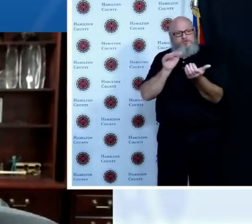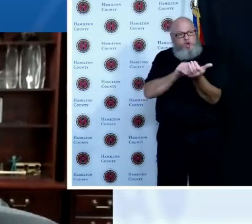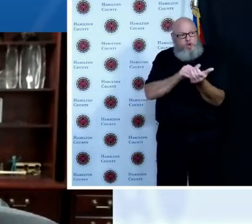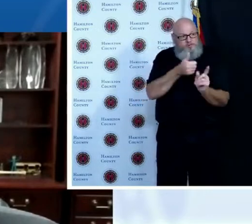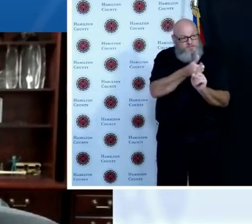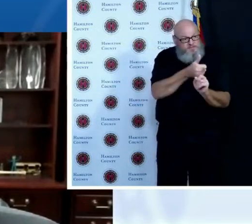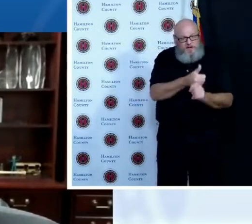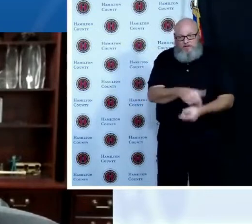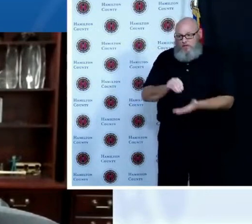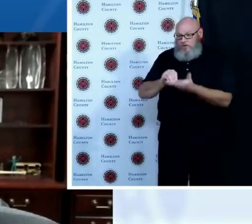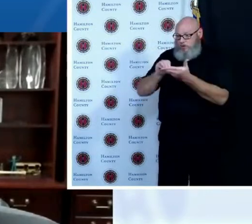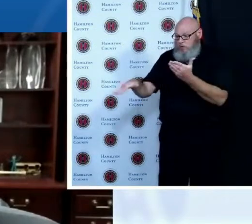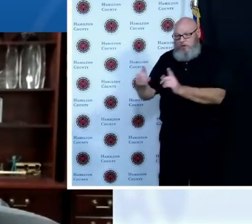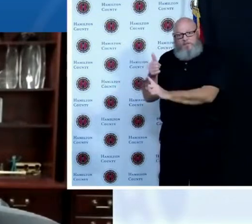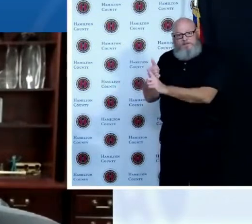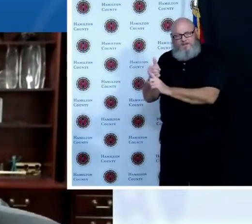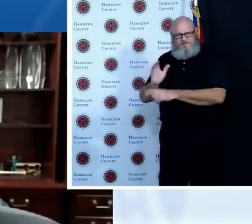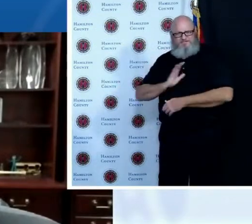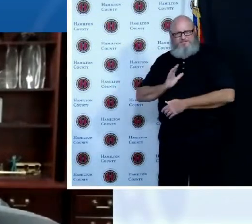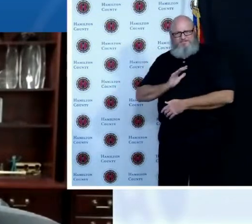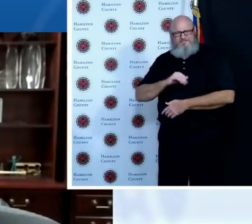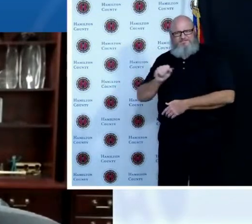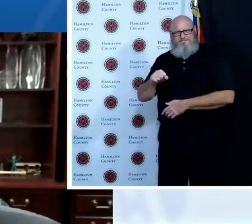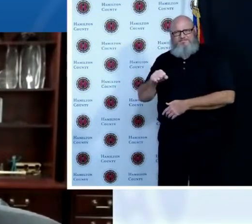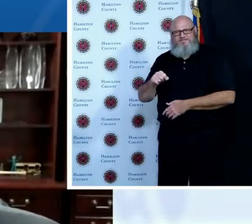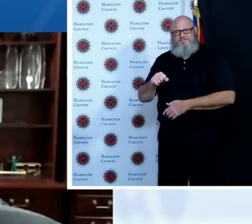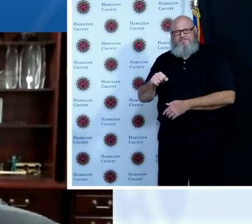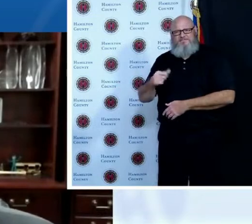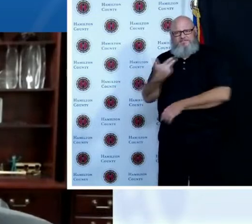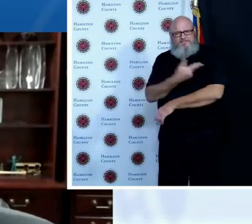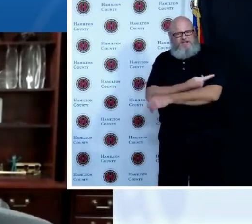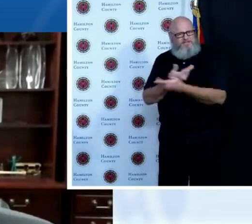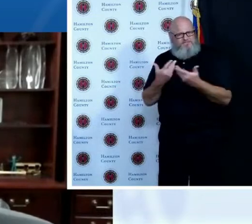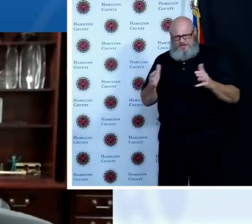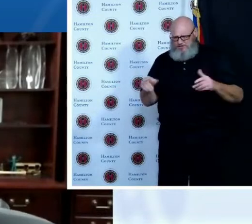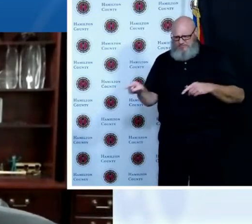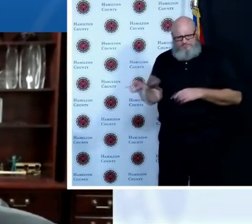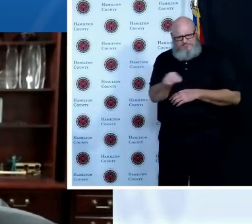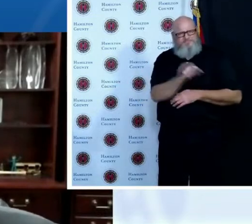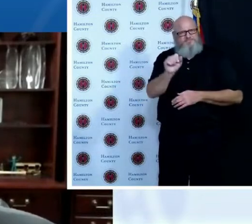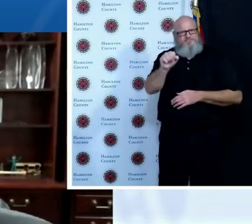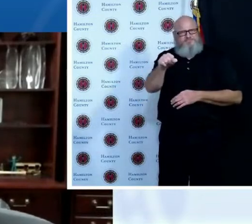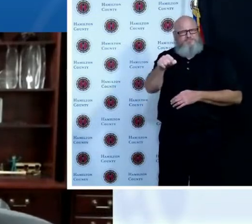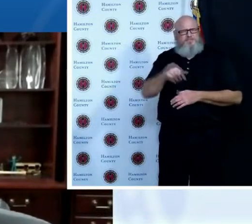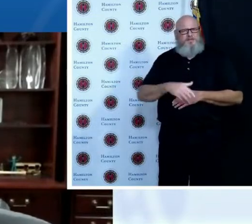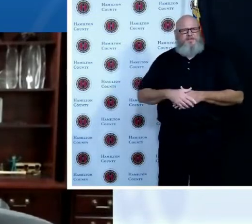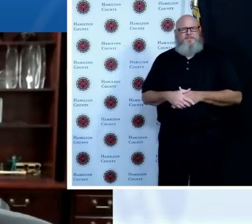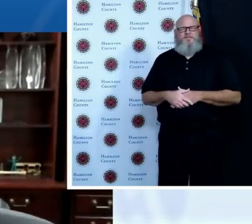has been has availability of the vaccine vaccine to be vaccinated and part of that included all the